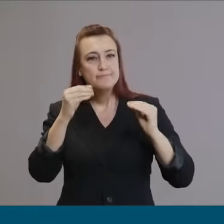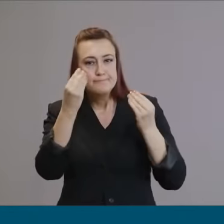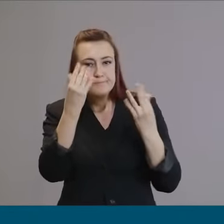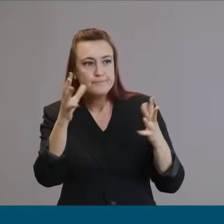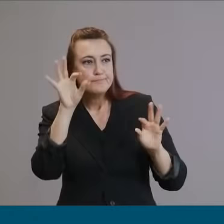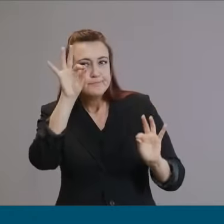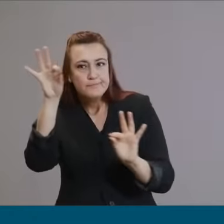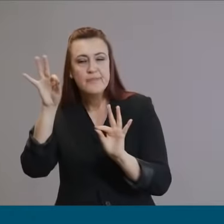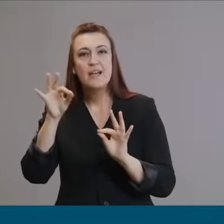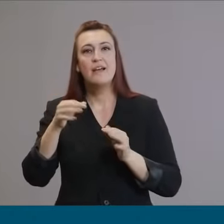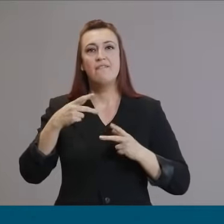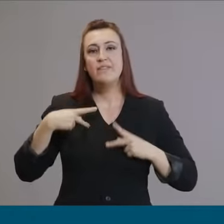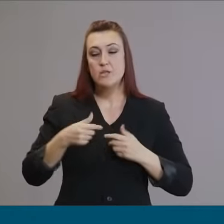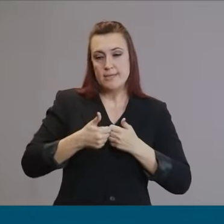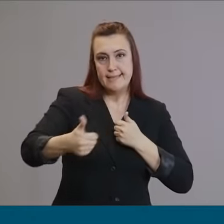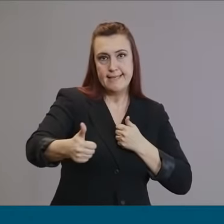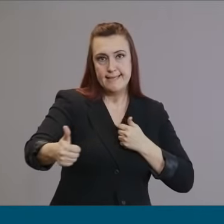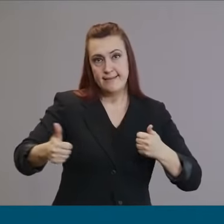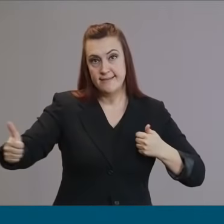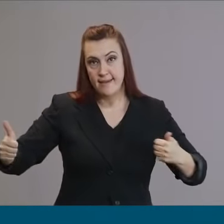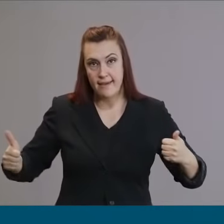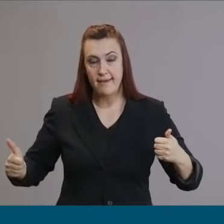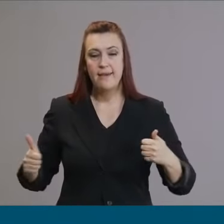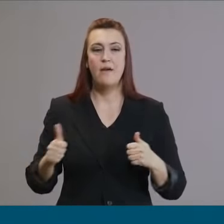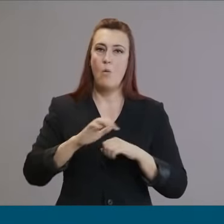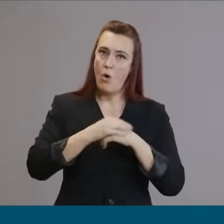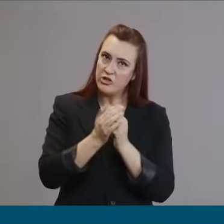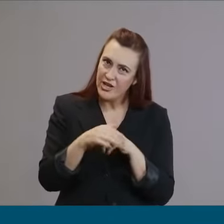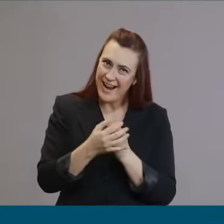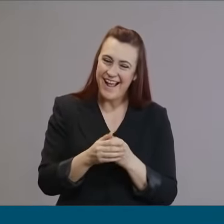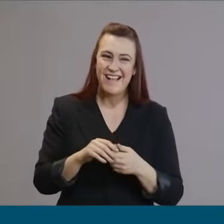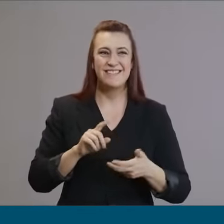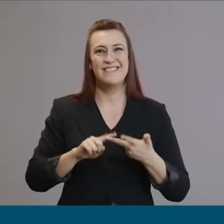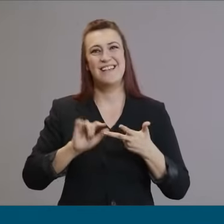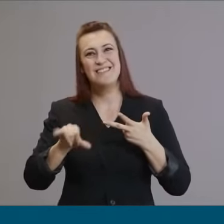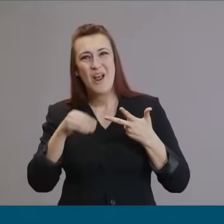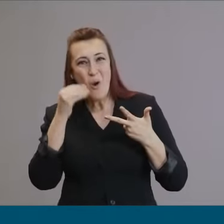PHYSICAL DISTANCING, WASHING YOUR HANDS, STAY HOME IF YOU ARE SICK, AND WEARING A CLOTH